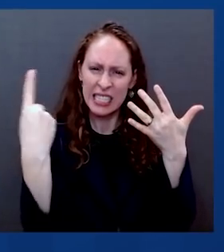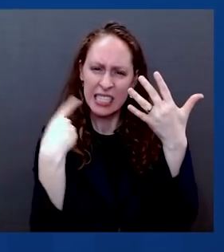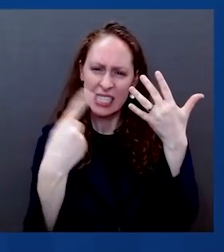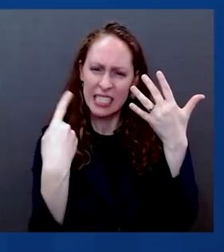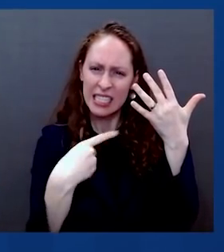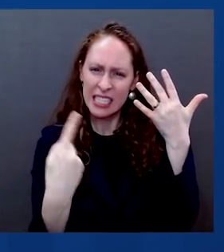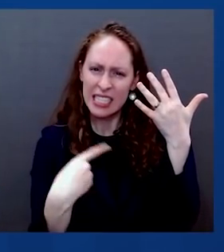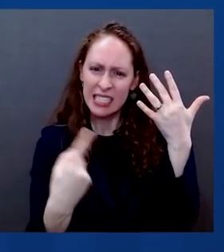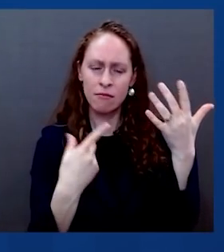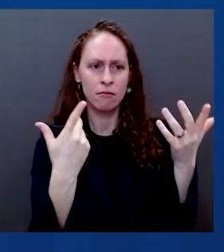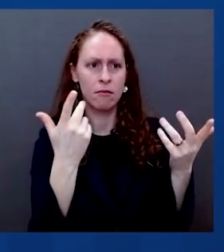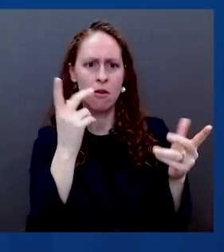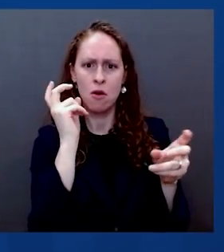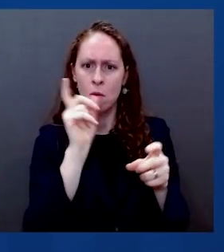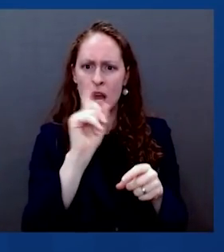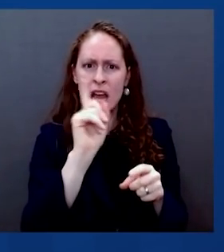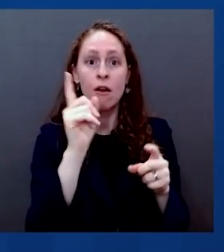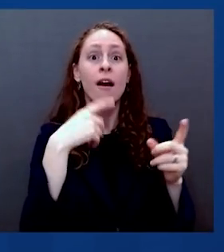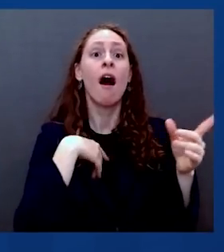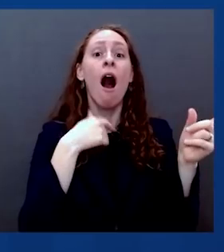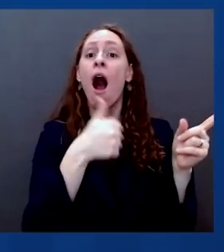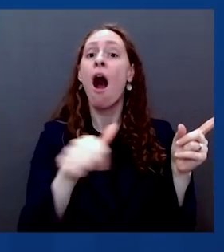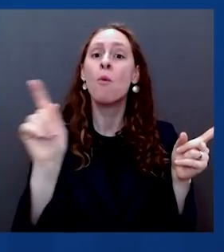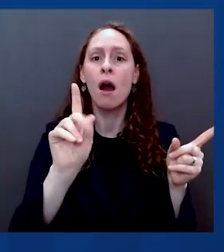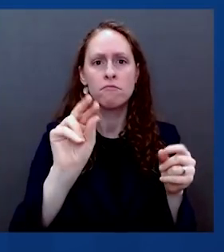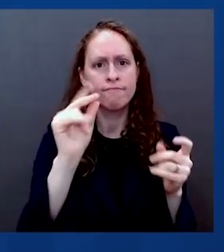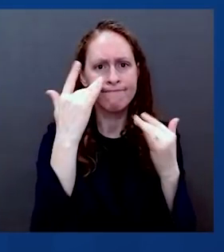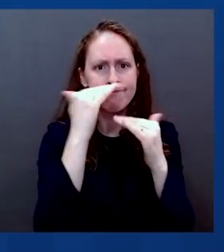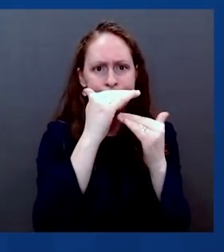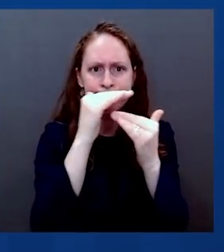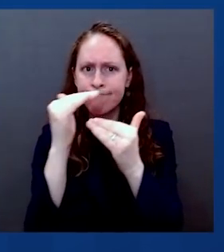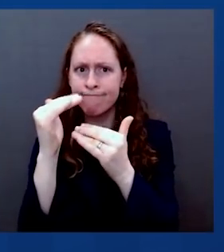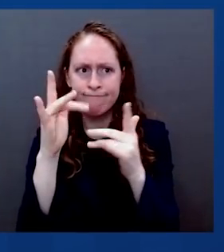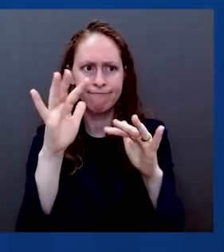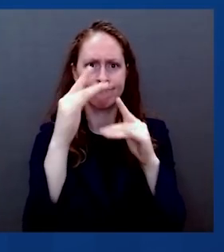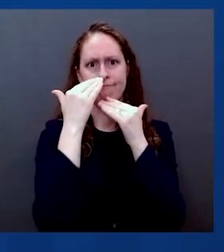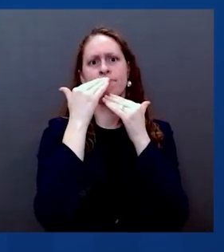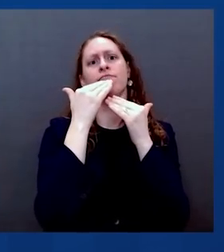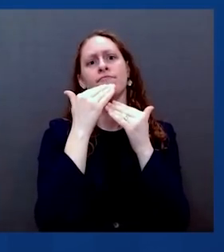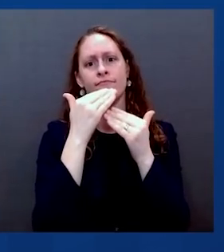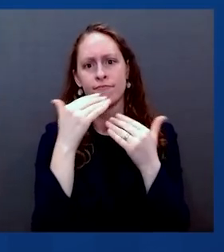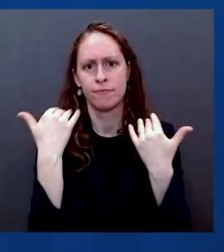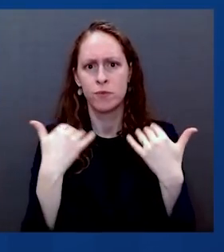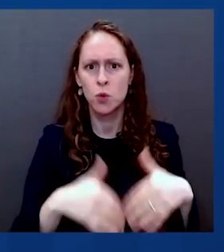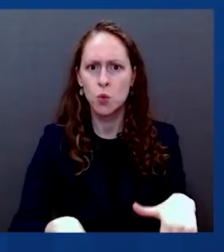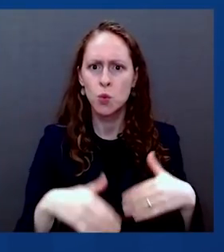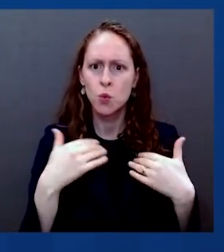People wait hours in line to cast out their civic duty to sometimes find that they are unable to place their vote